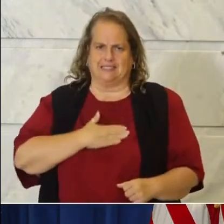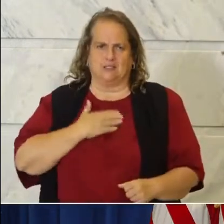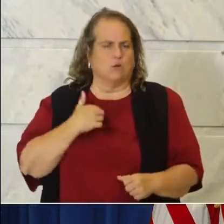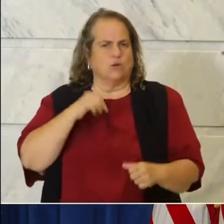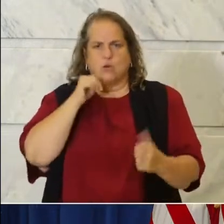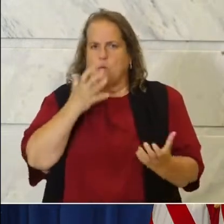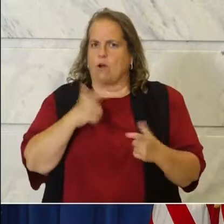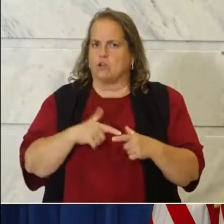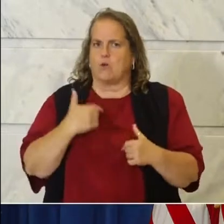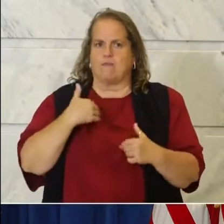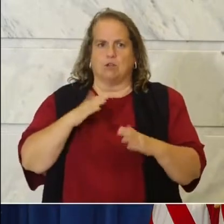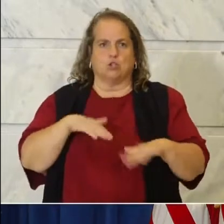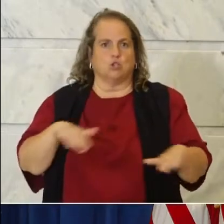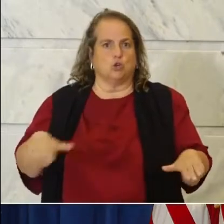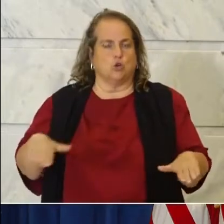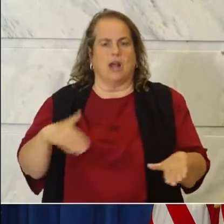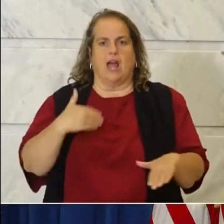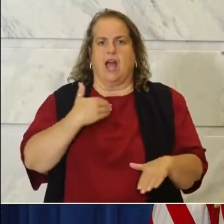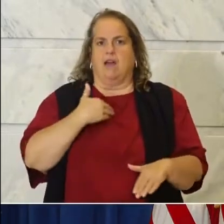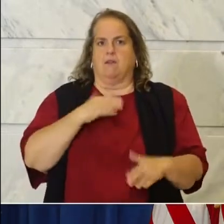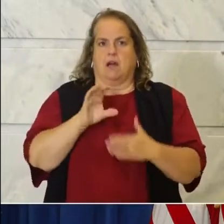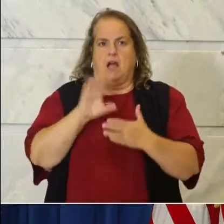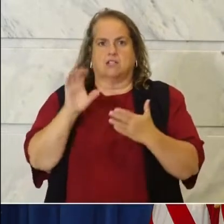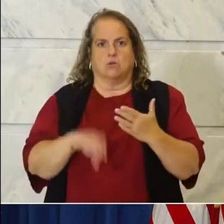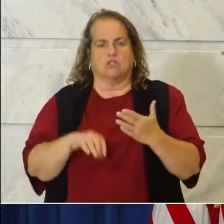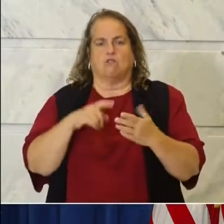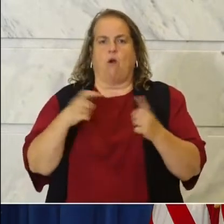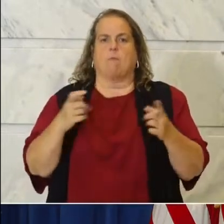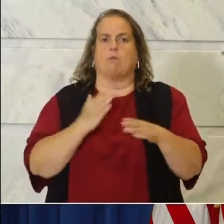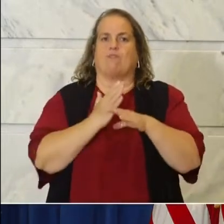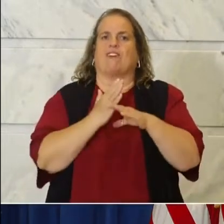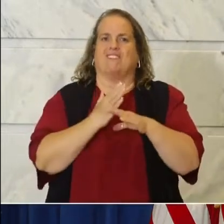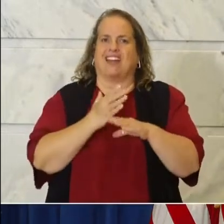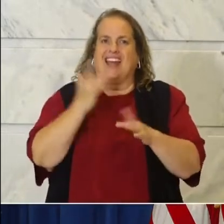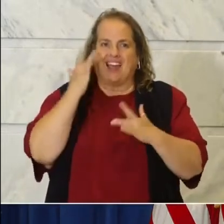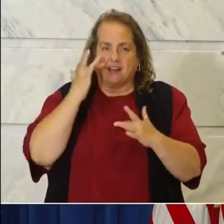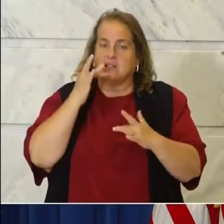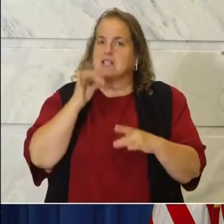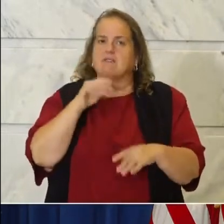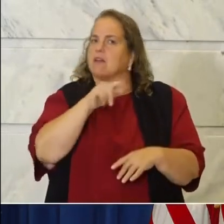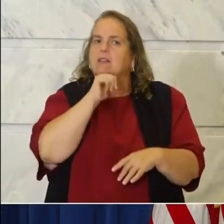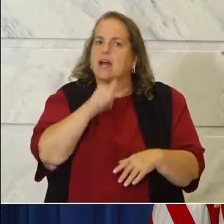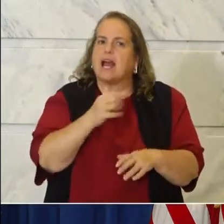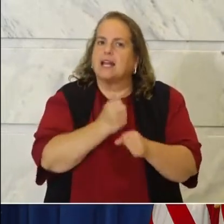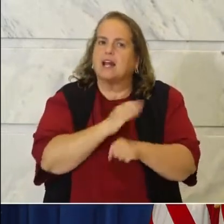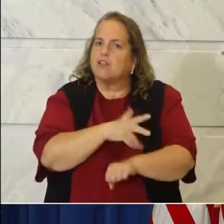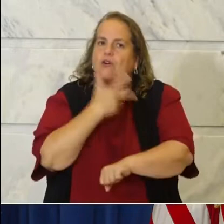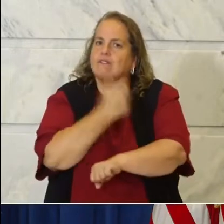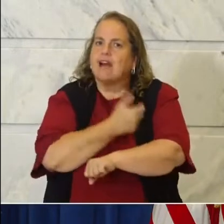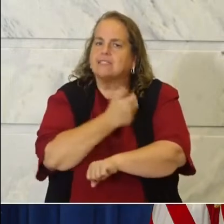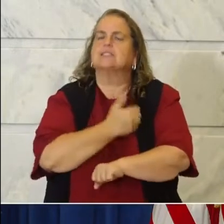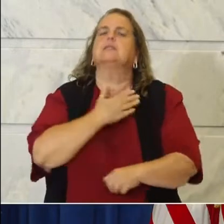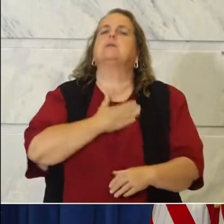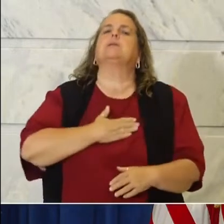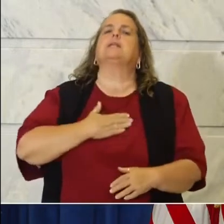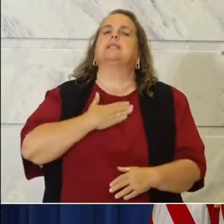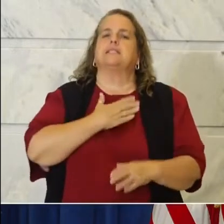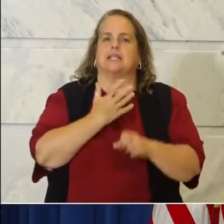want to have Children have consequences from preventable illness because they didn't get their vaccines. Please make sure you get your Children in for their